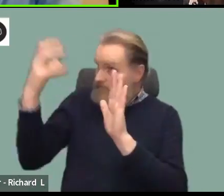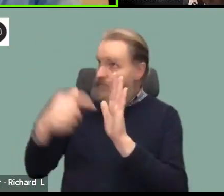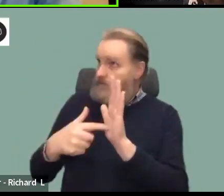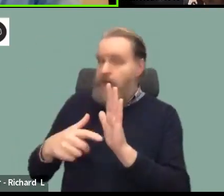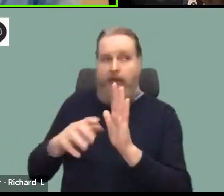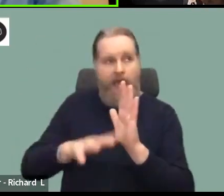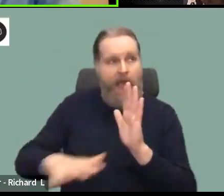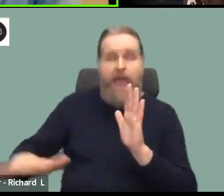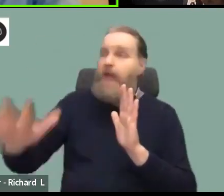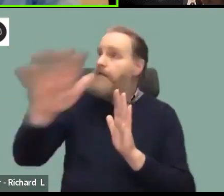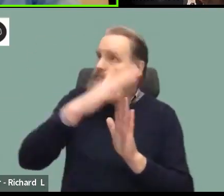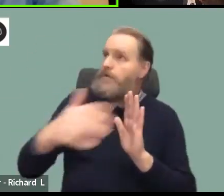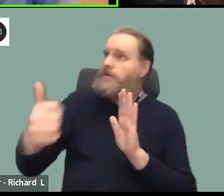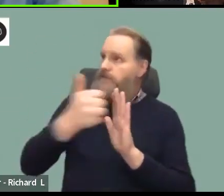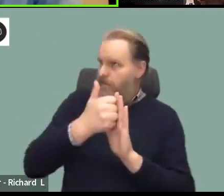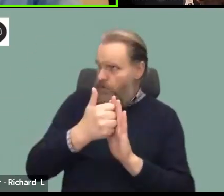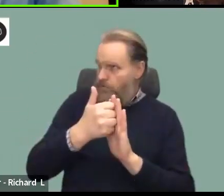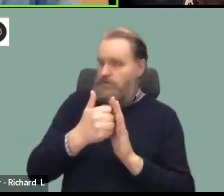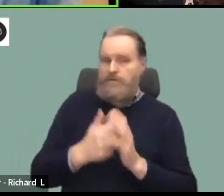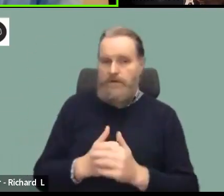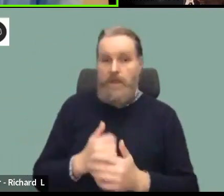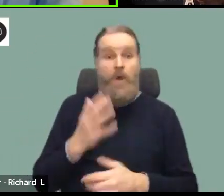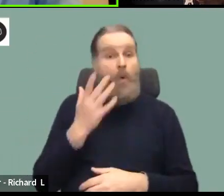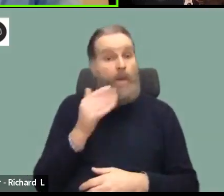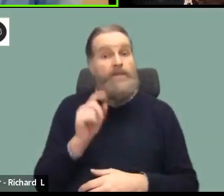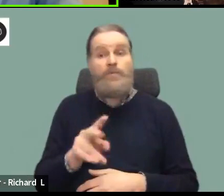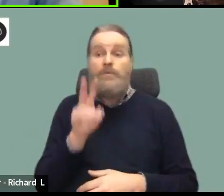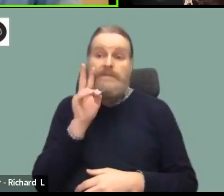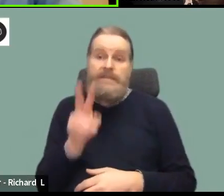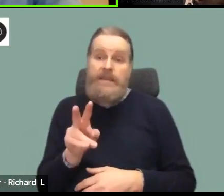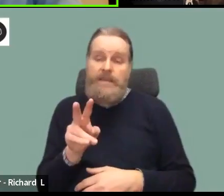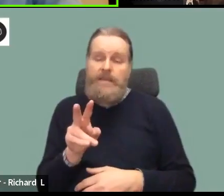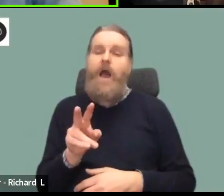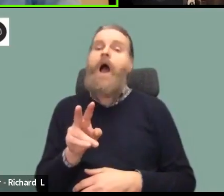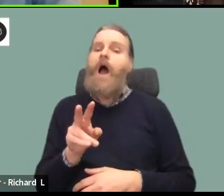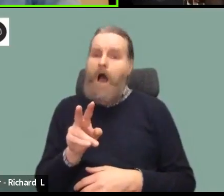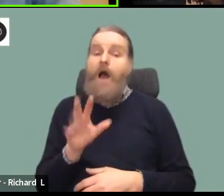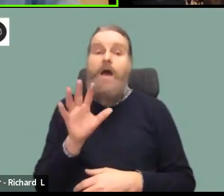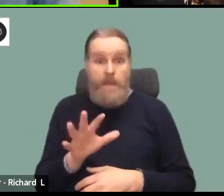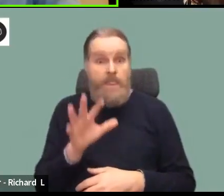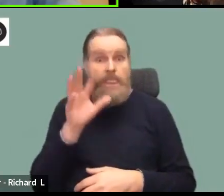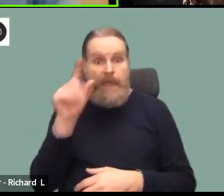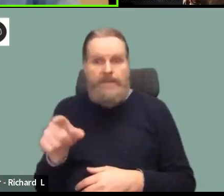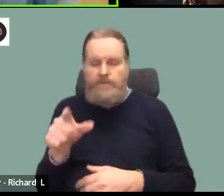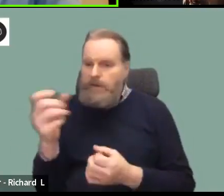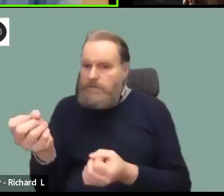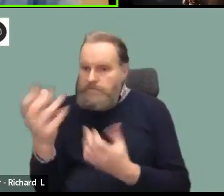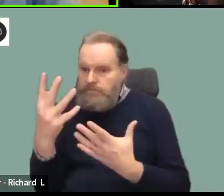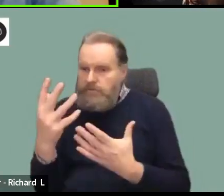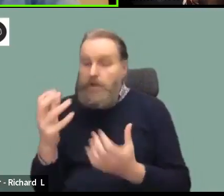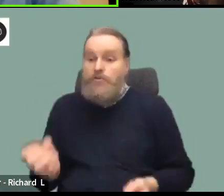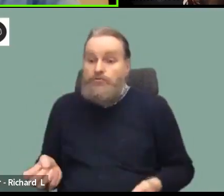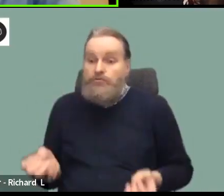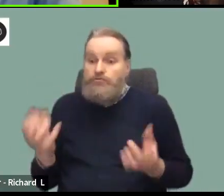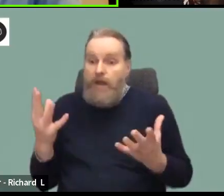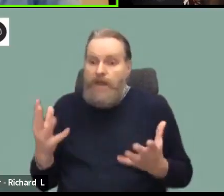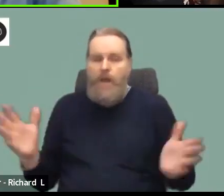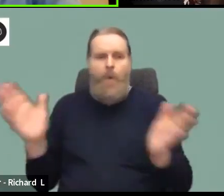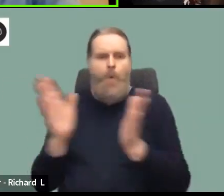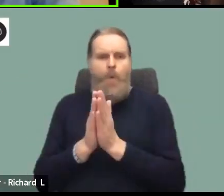everybody supports people so I would urge people. le tonight. But when you see the first strikes announced earlier first strikes announced early next week with notices served that every brand sends message